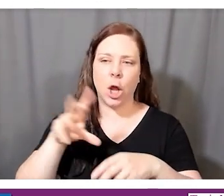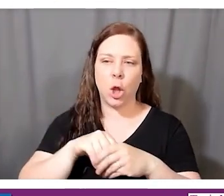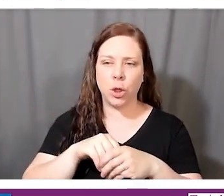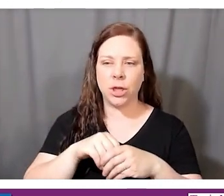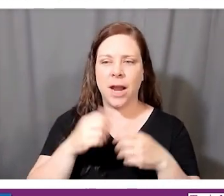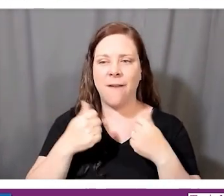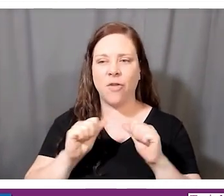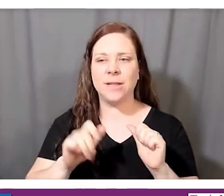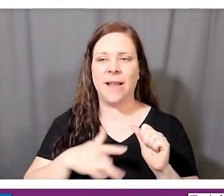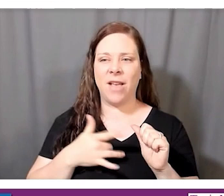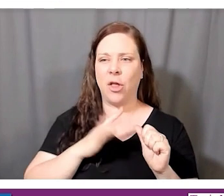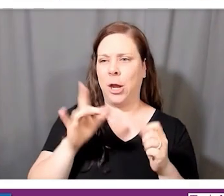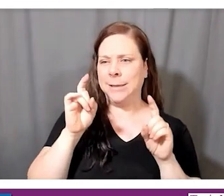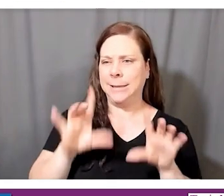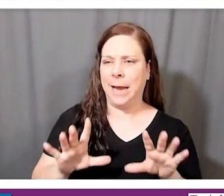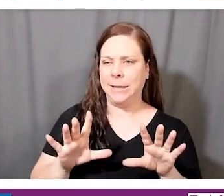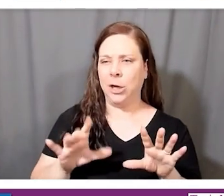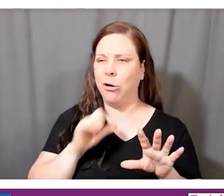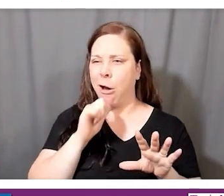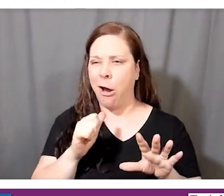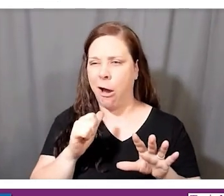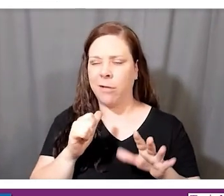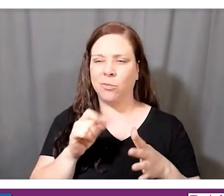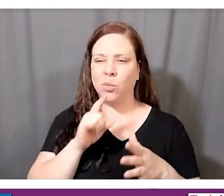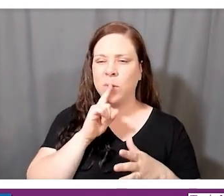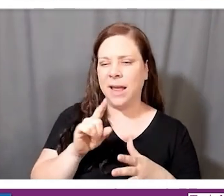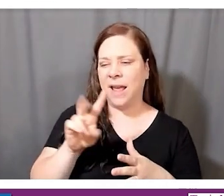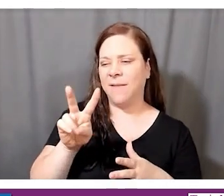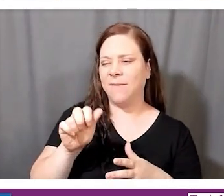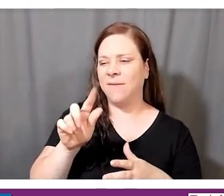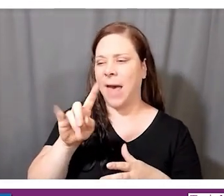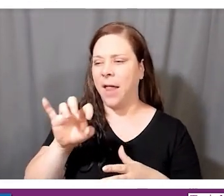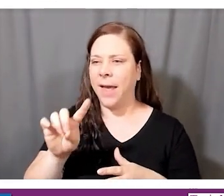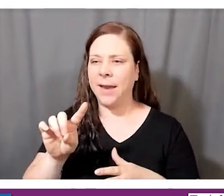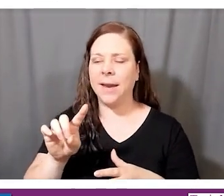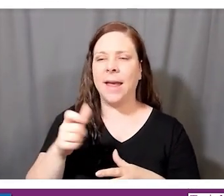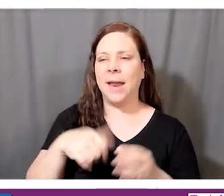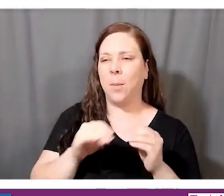but it really doesn't. It's just basic access that everyone deserves.